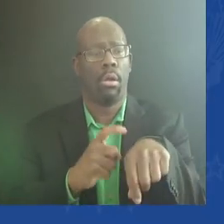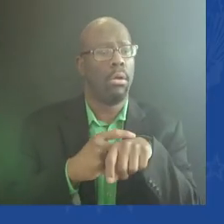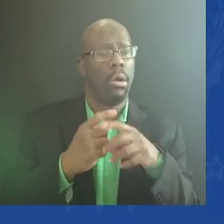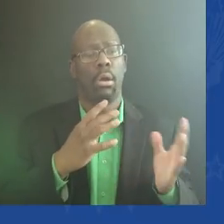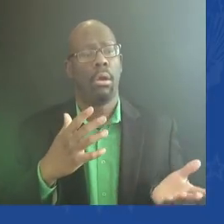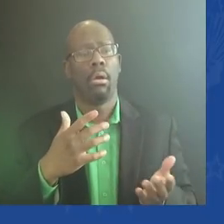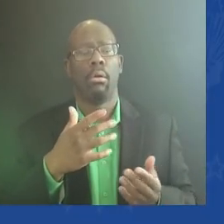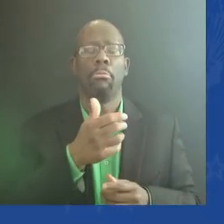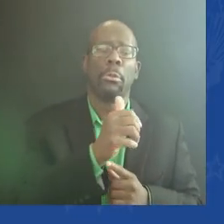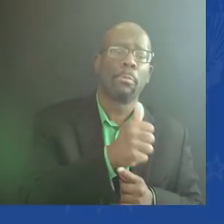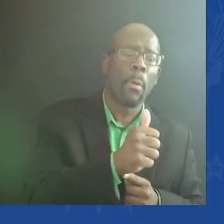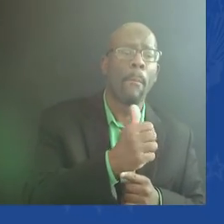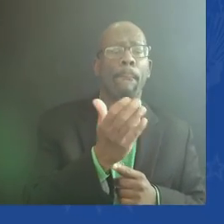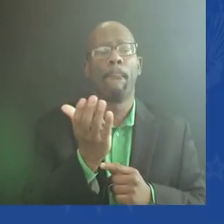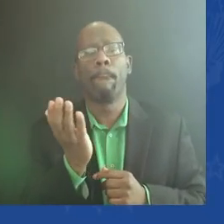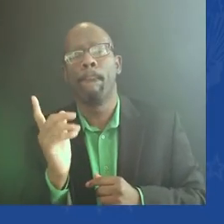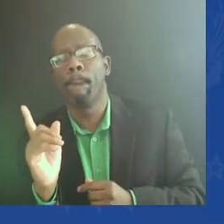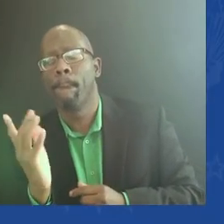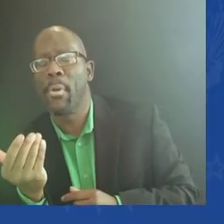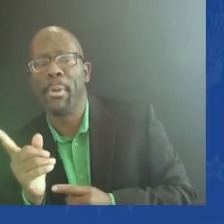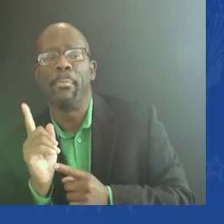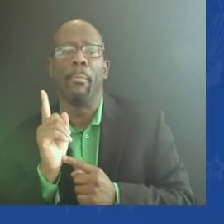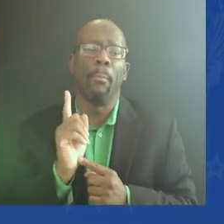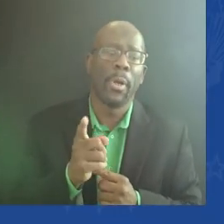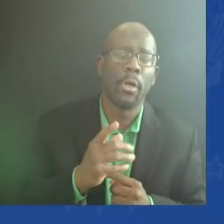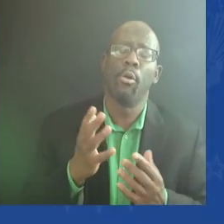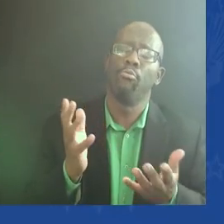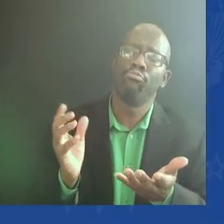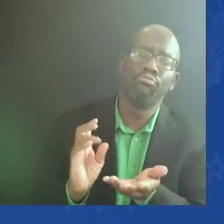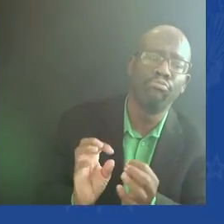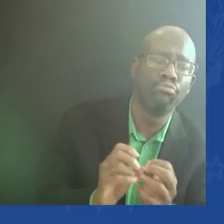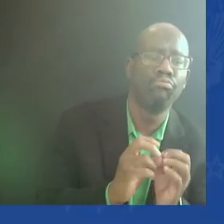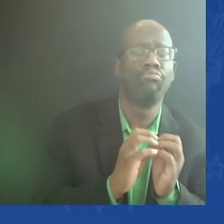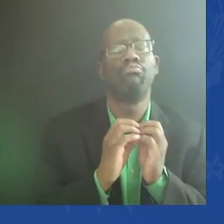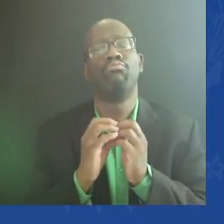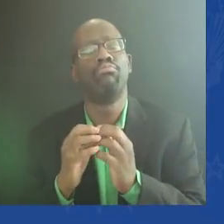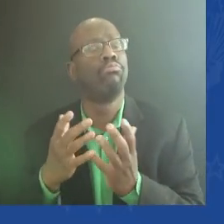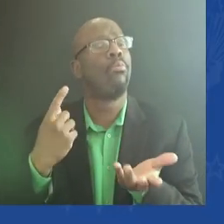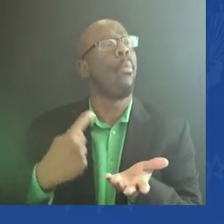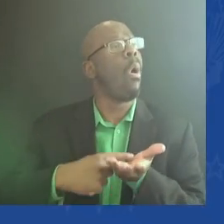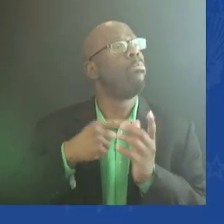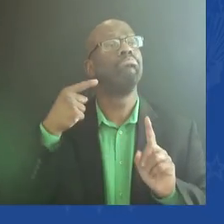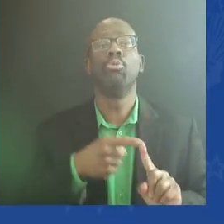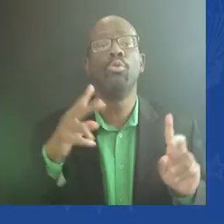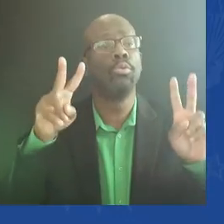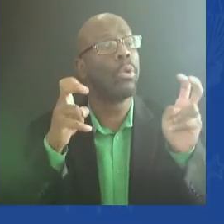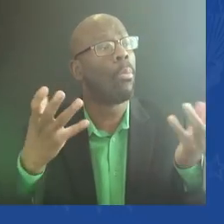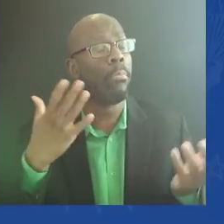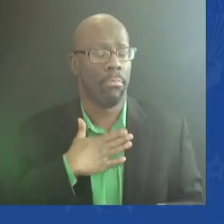And he didn't just generically talk about him; he knew about him. He knew what he did.